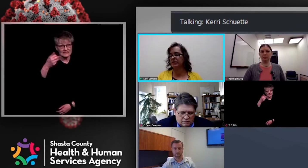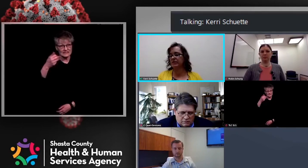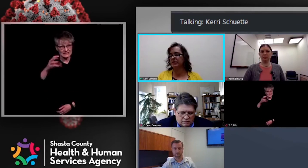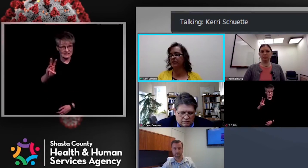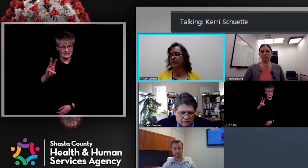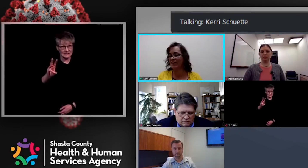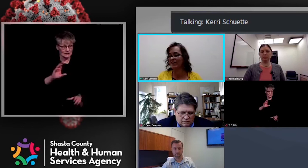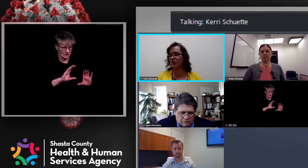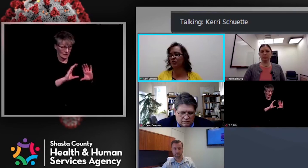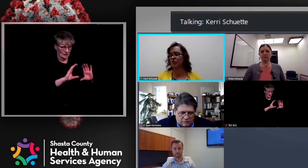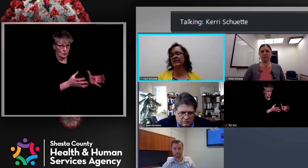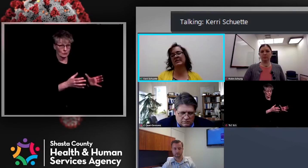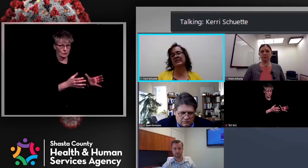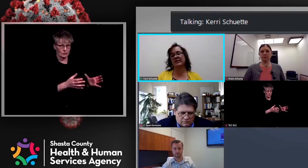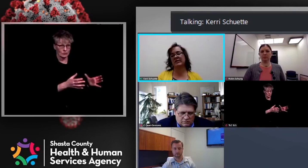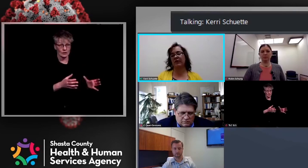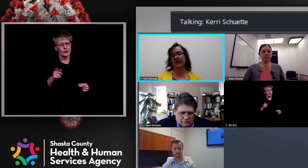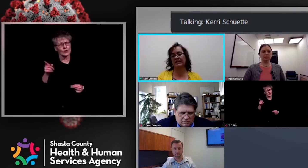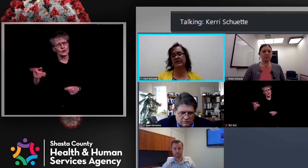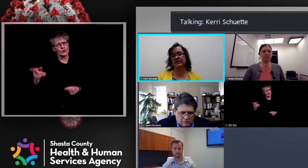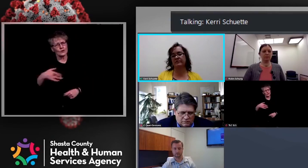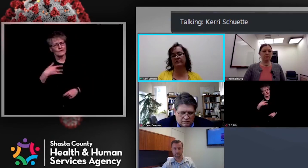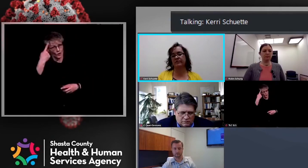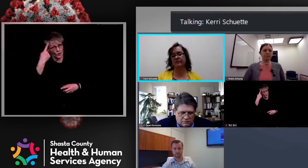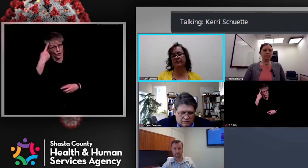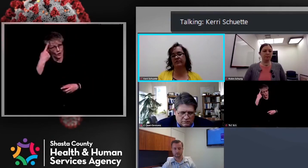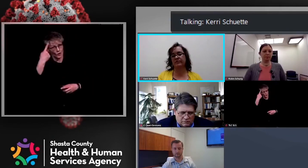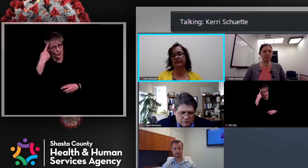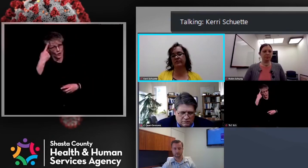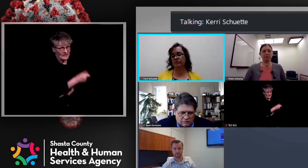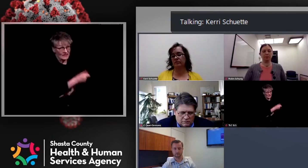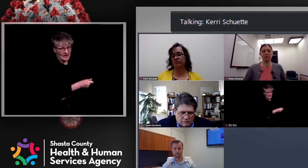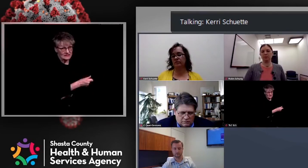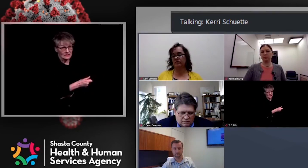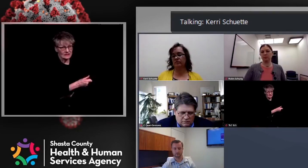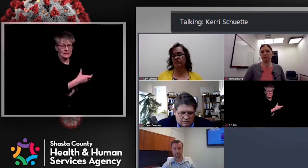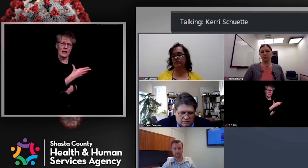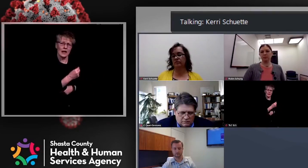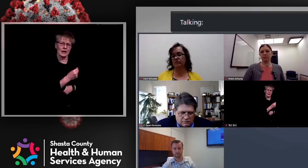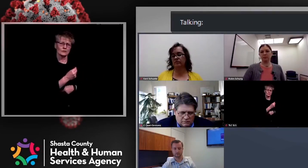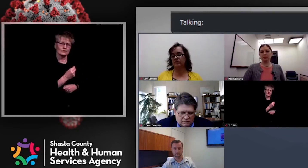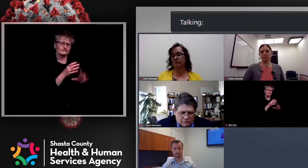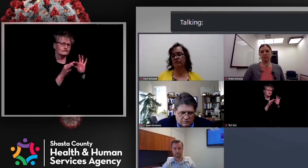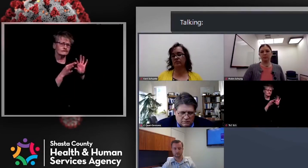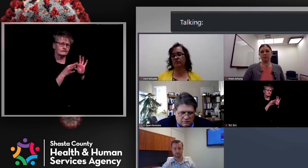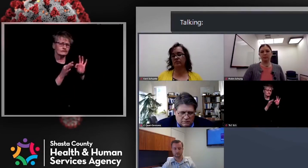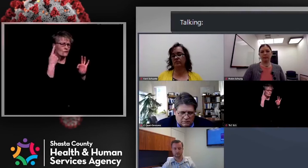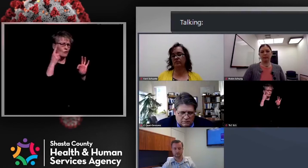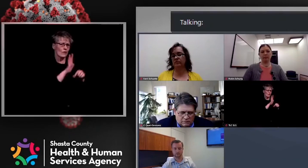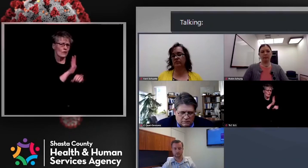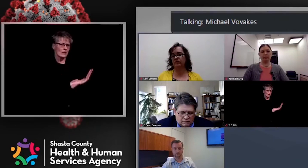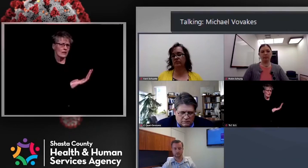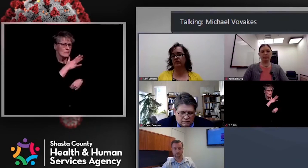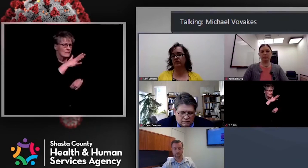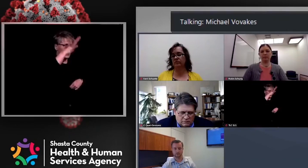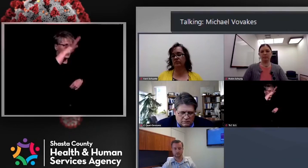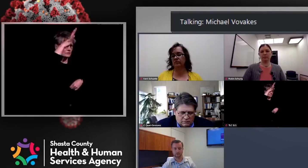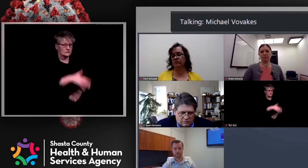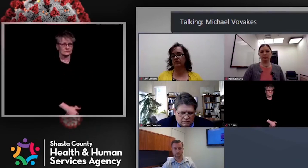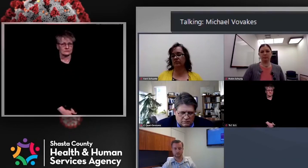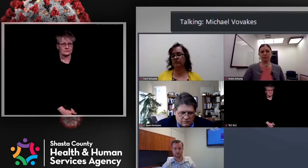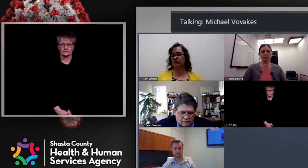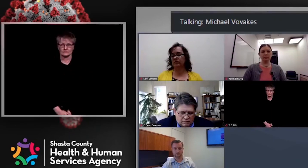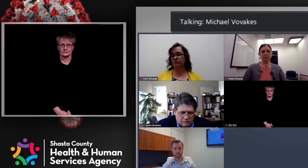for parents who are hesitant about vaccine?” Well, in the Pfizer vaccine trial, which is